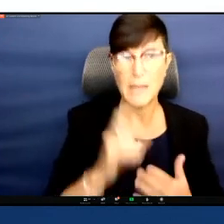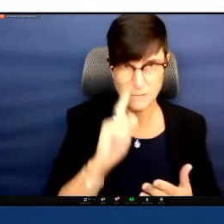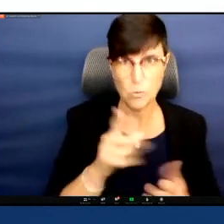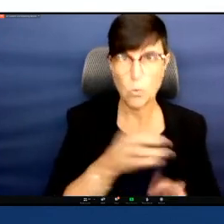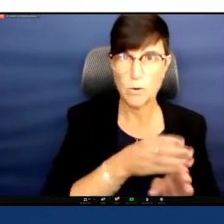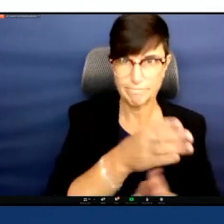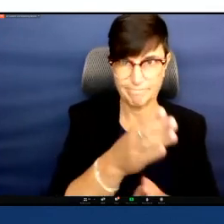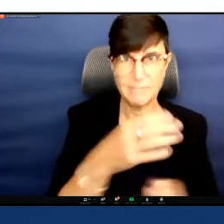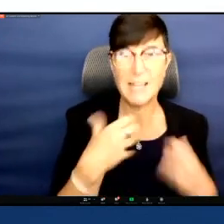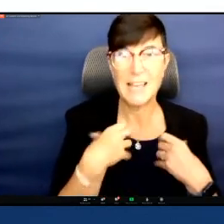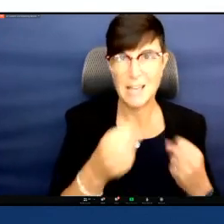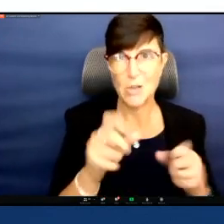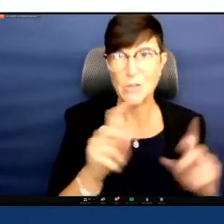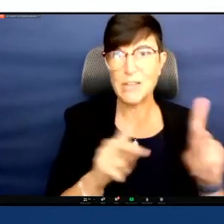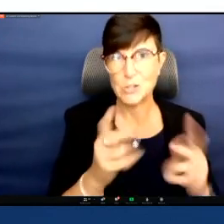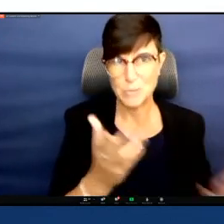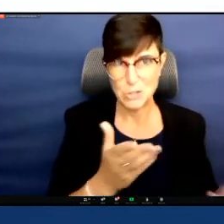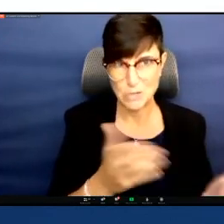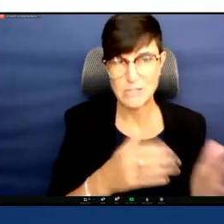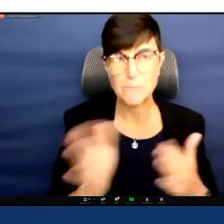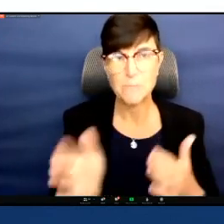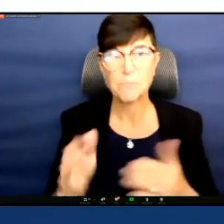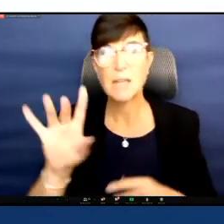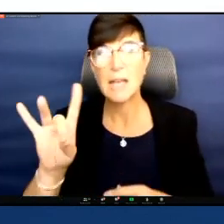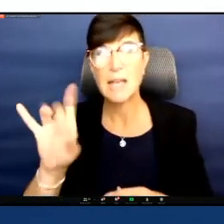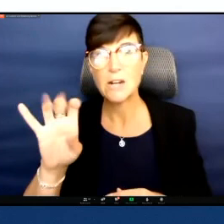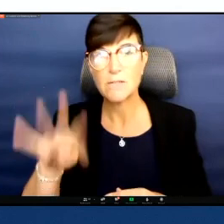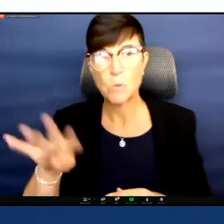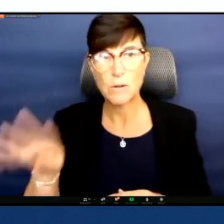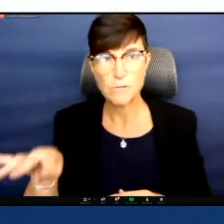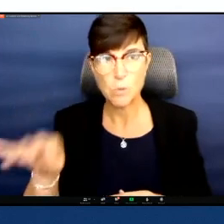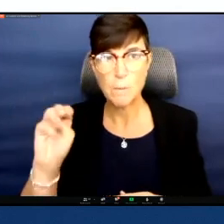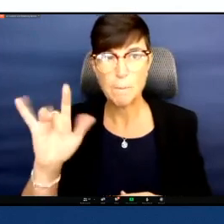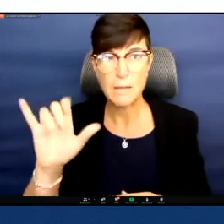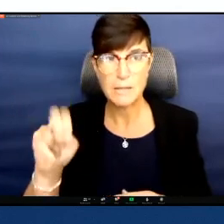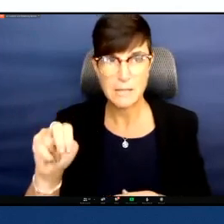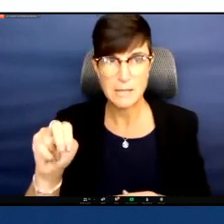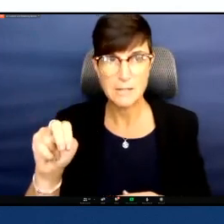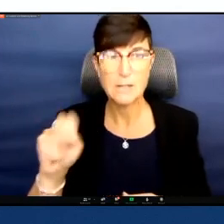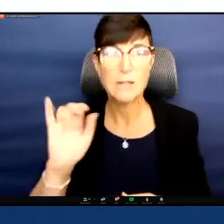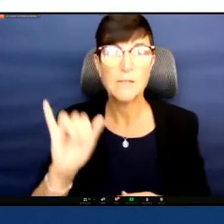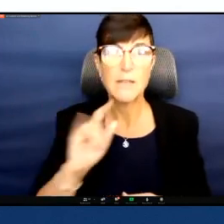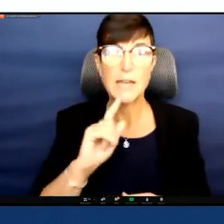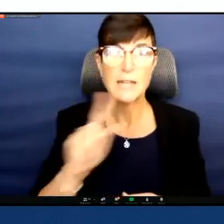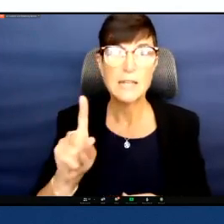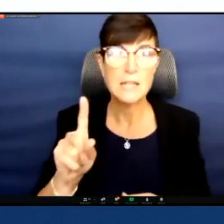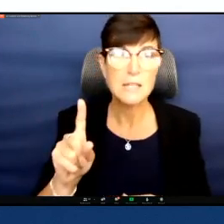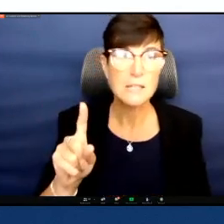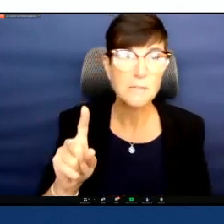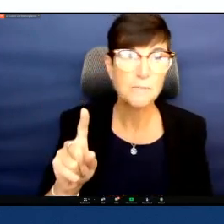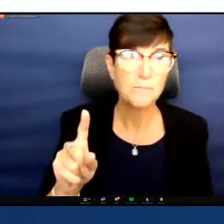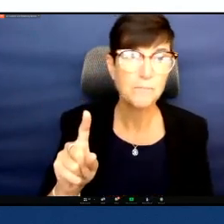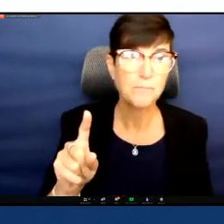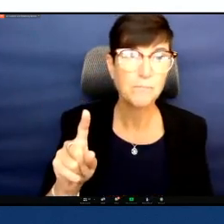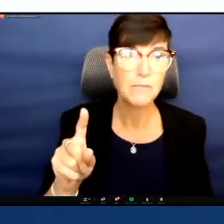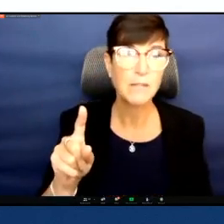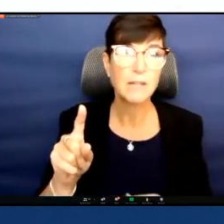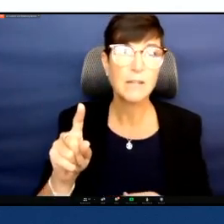144,000,007, some are discretionary reimbursements. That I discussed earlier are 25% of the general fund budget.